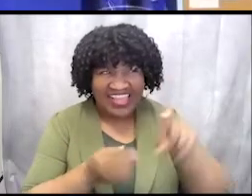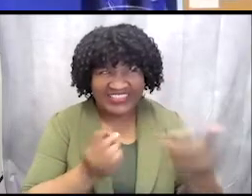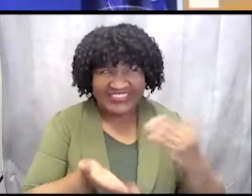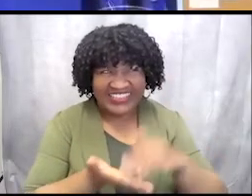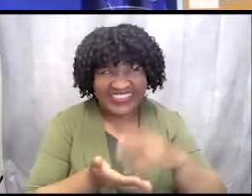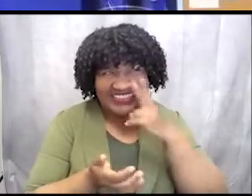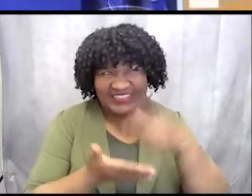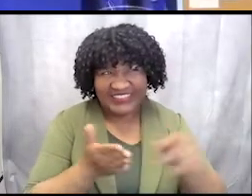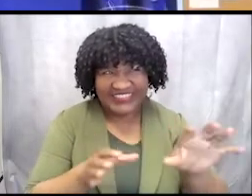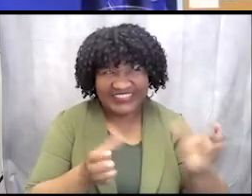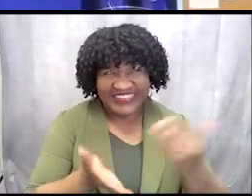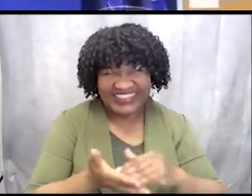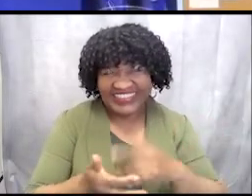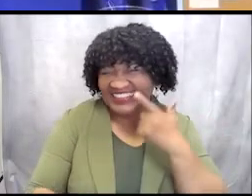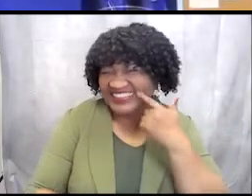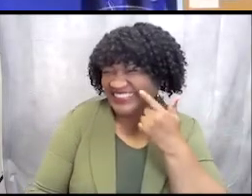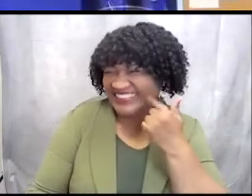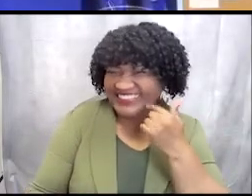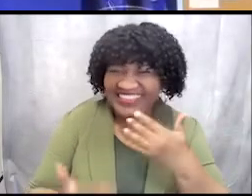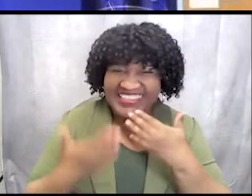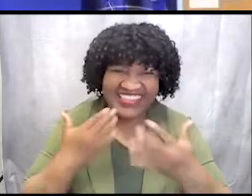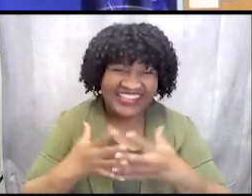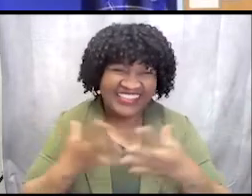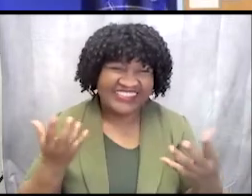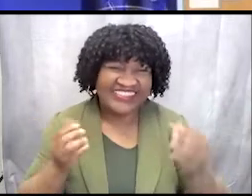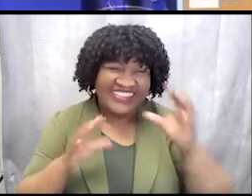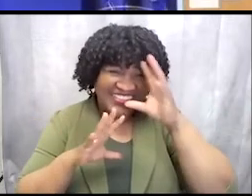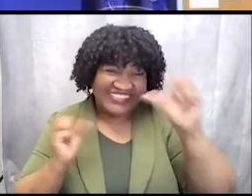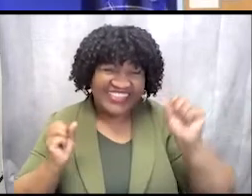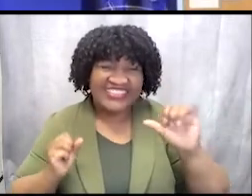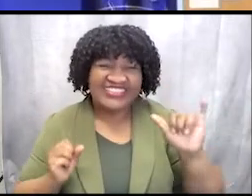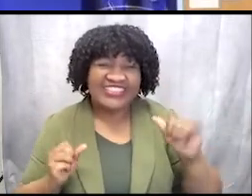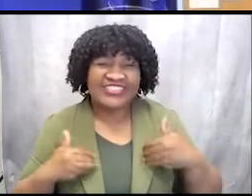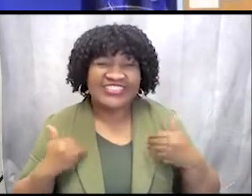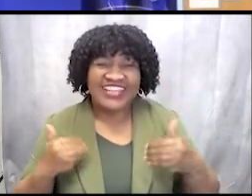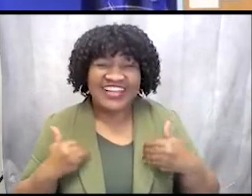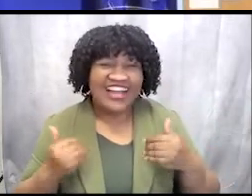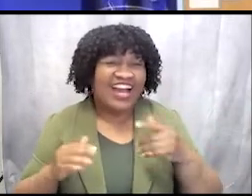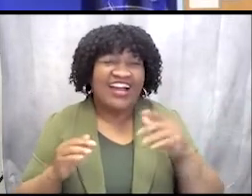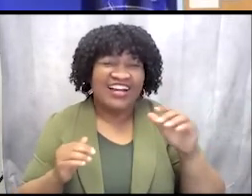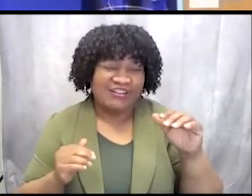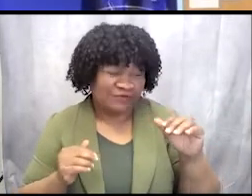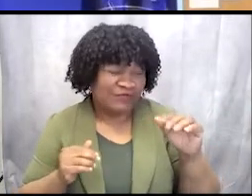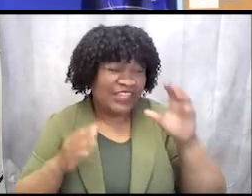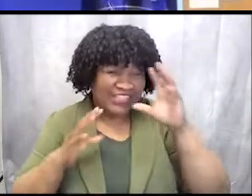to see how it's going. Thank you. Chancellor Young, Chancellor Banks mentioned the need